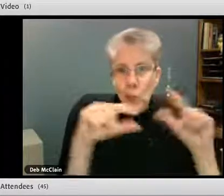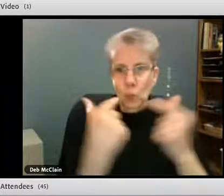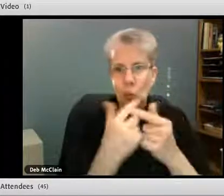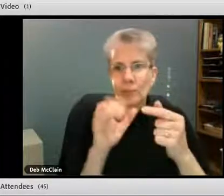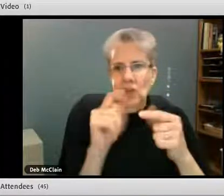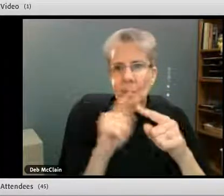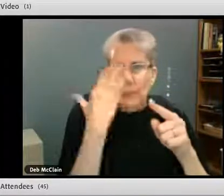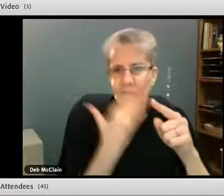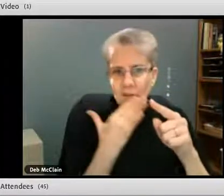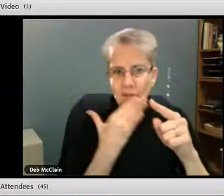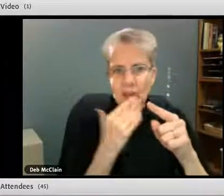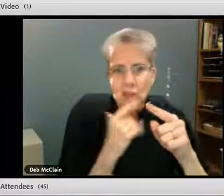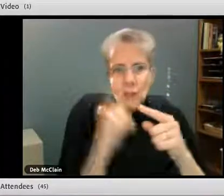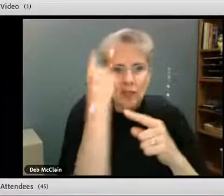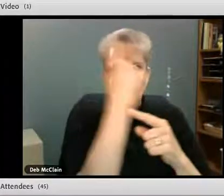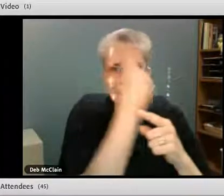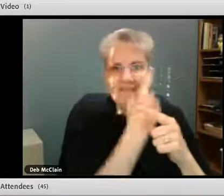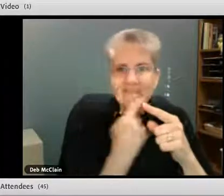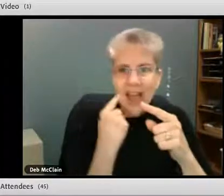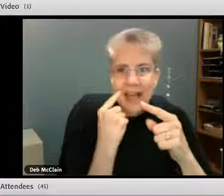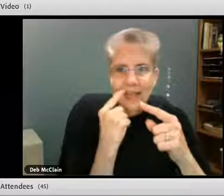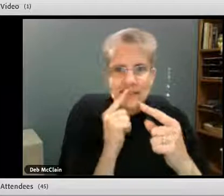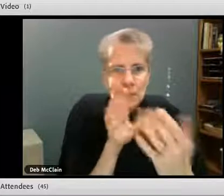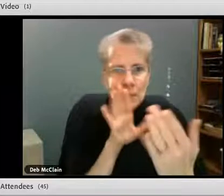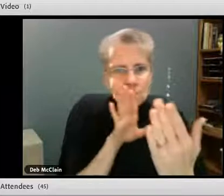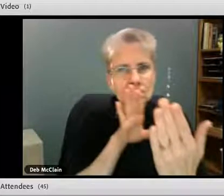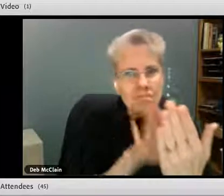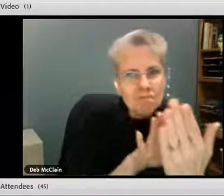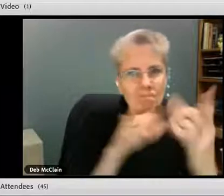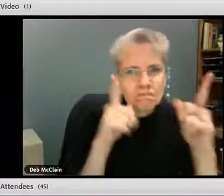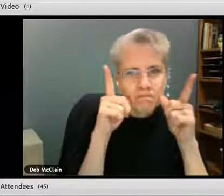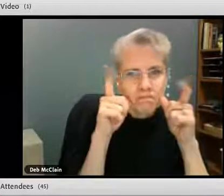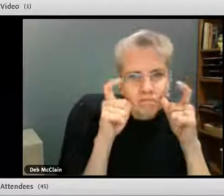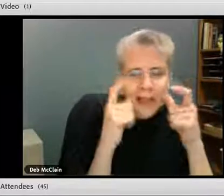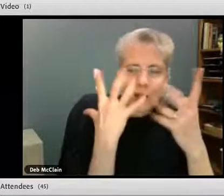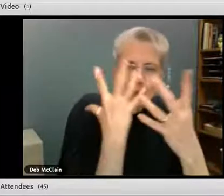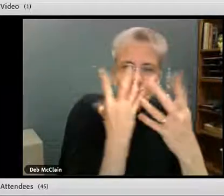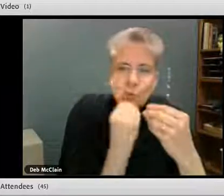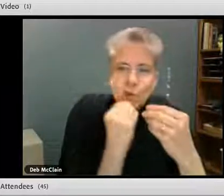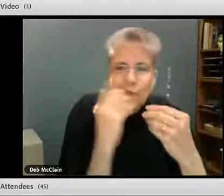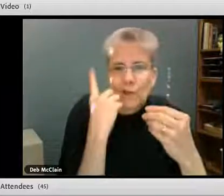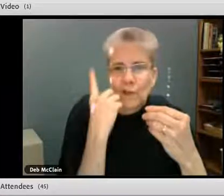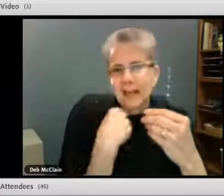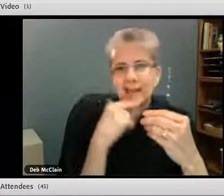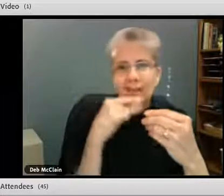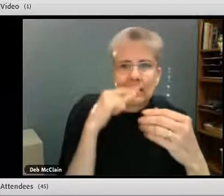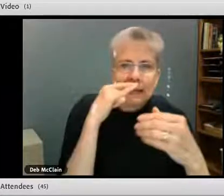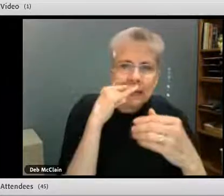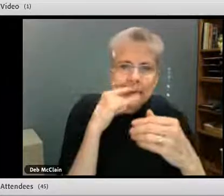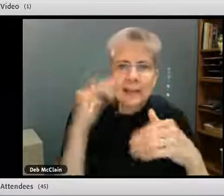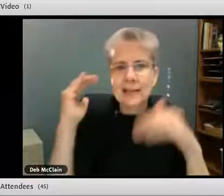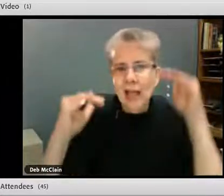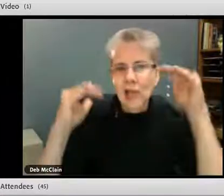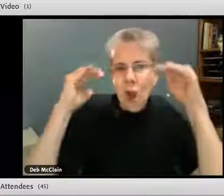But get in close and get some of those darling faces of kids, adults, anything like that. Of course, mind the policies of your library